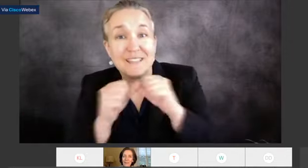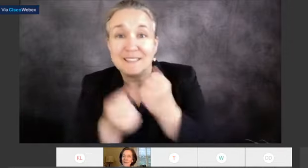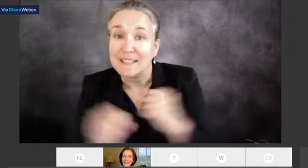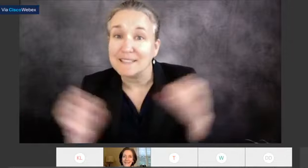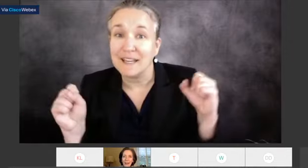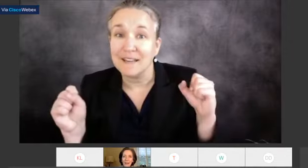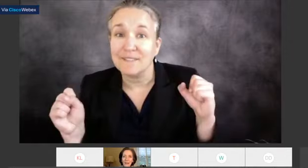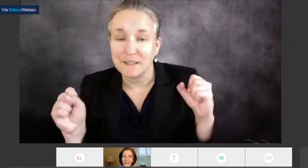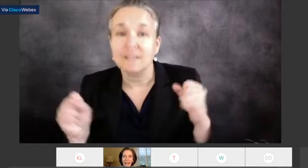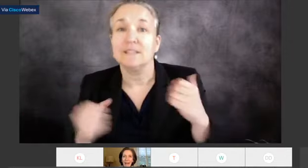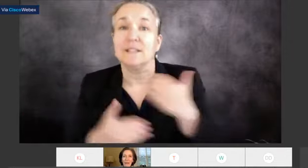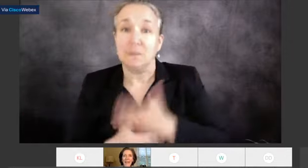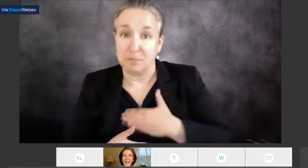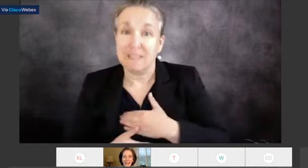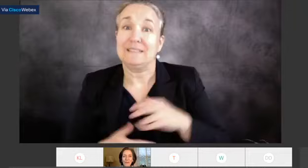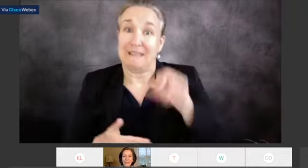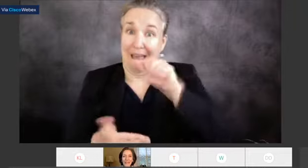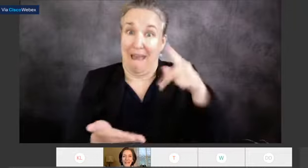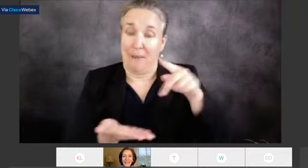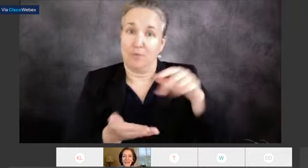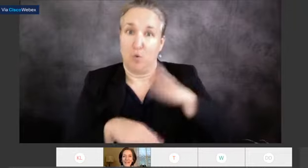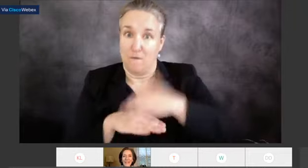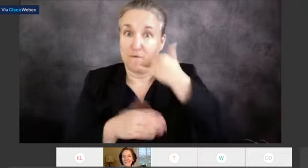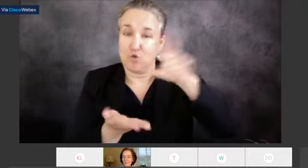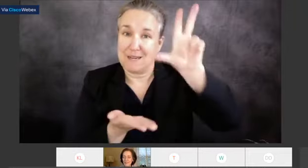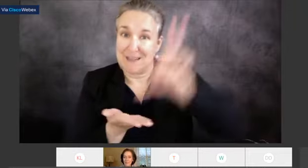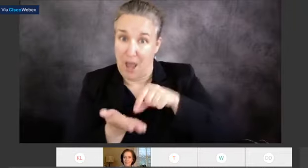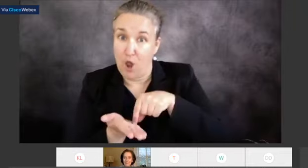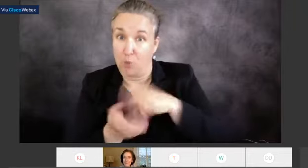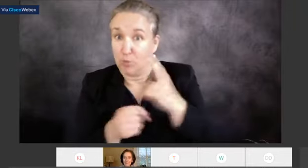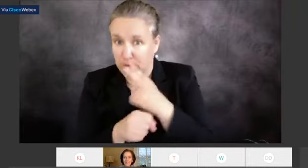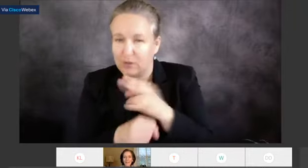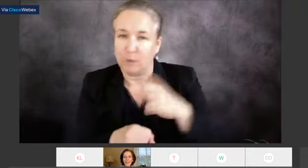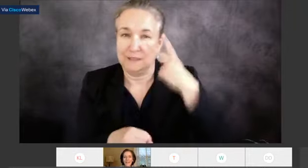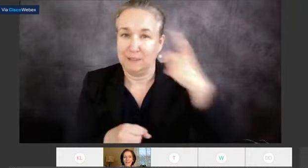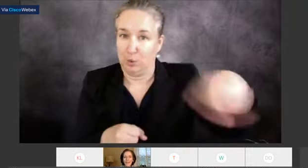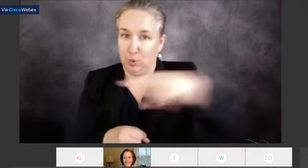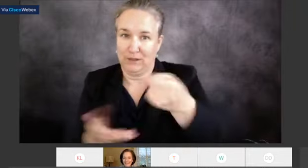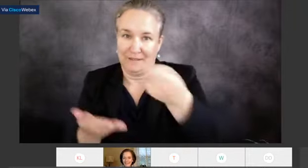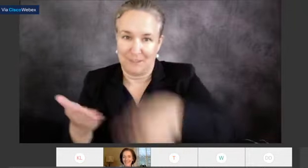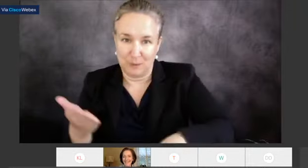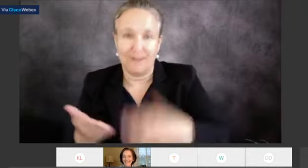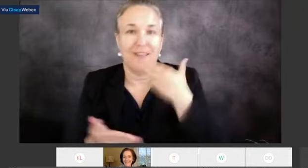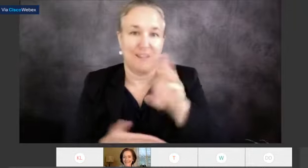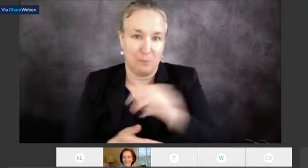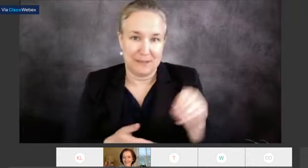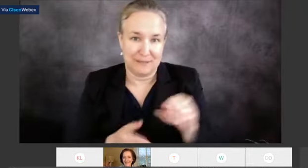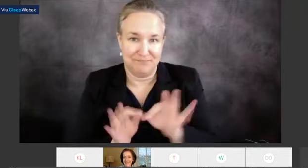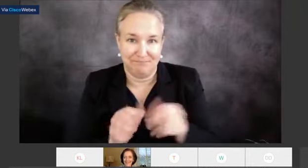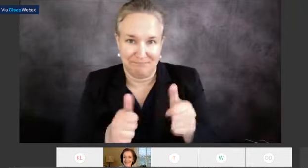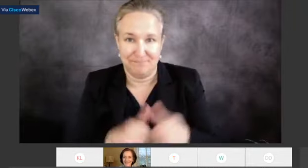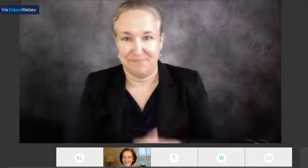please download the app and we'll see you next week thank you megan